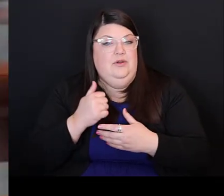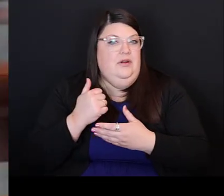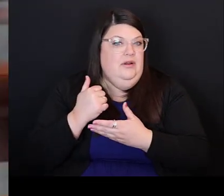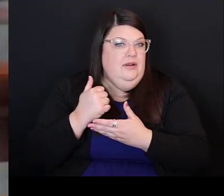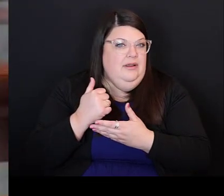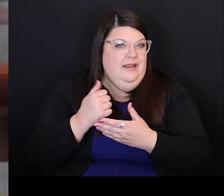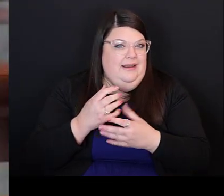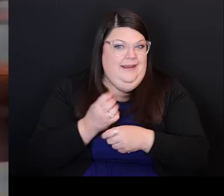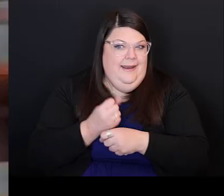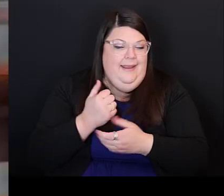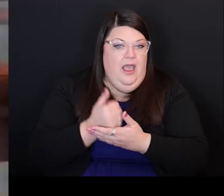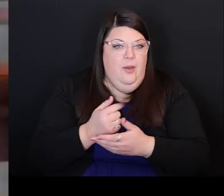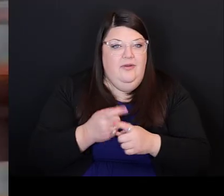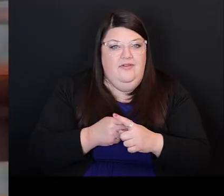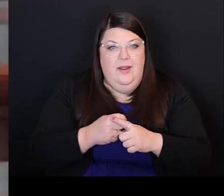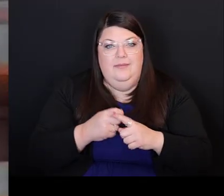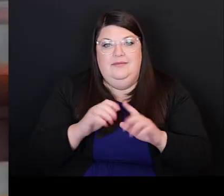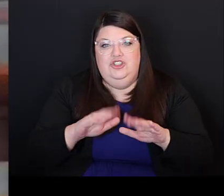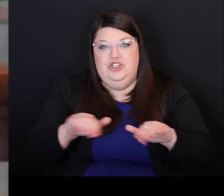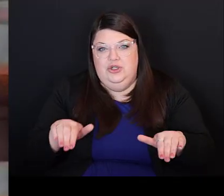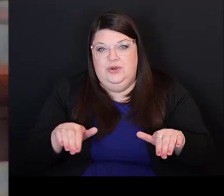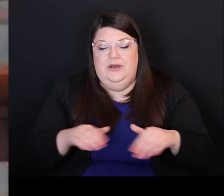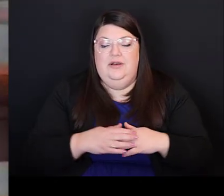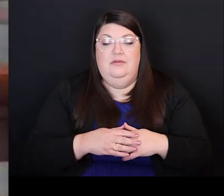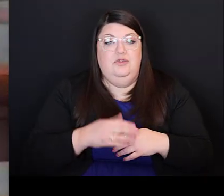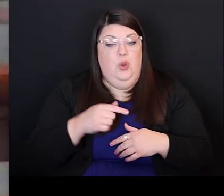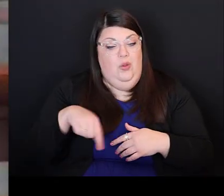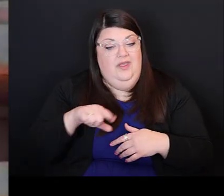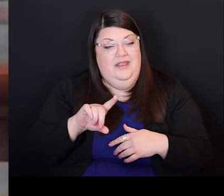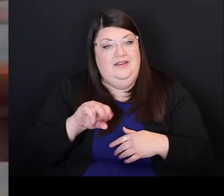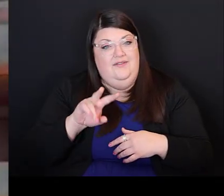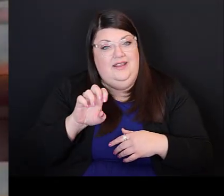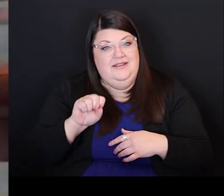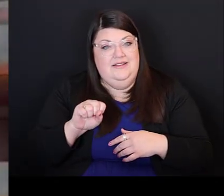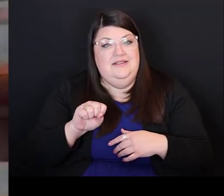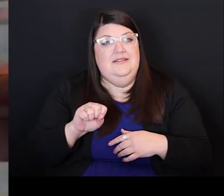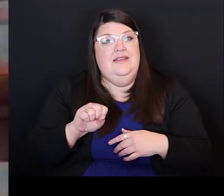children, and these devices allow someone, for example, a child,